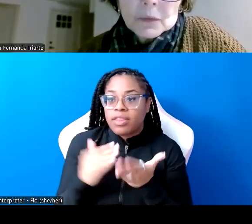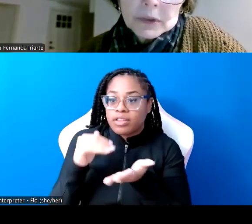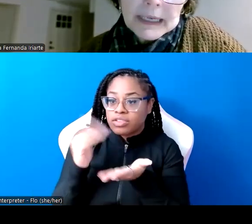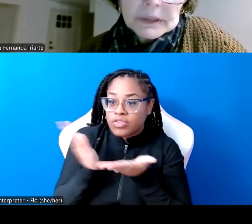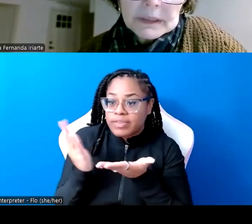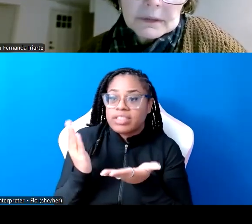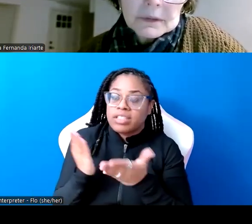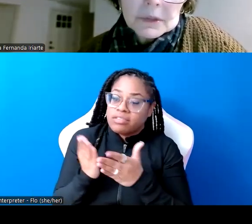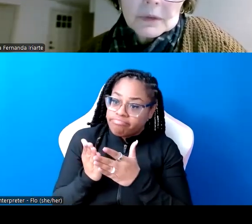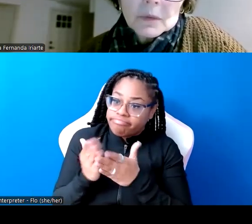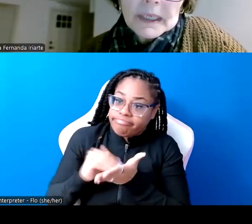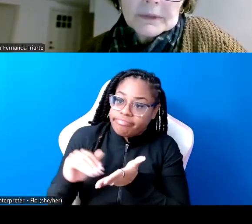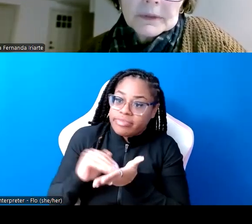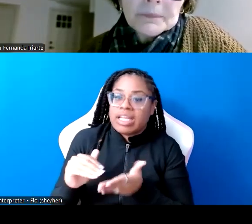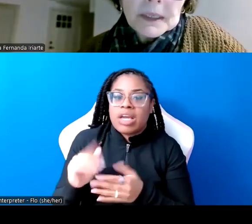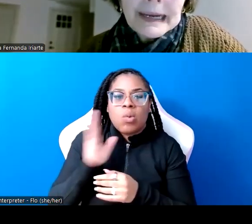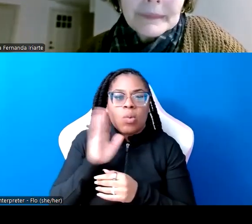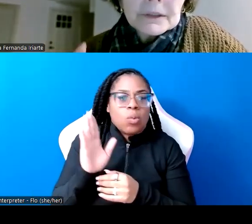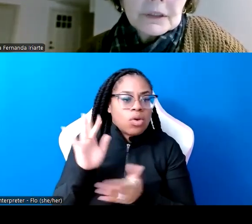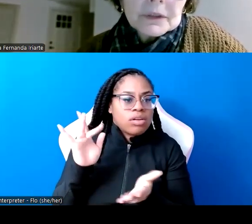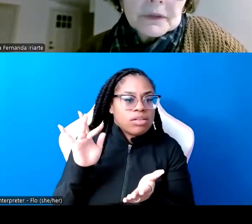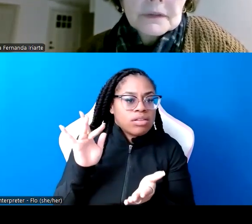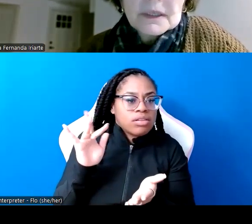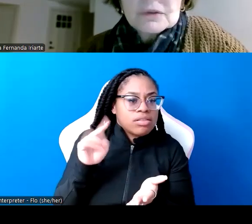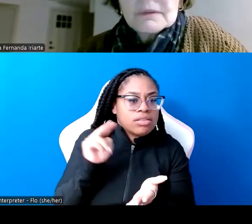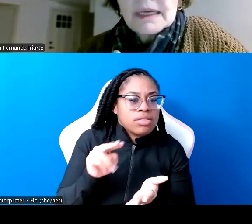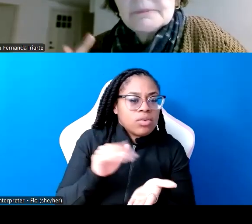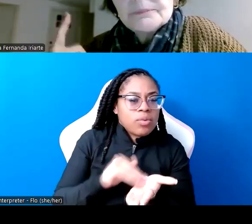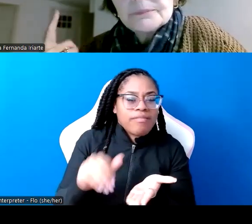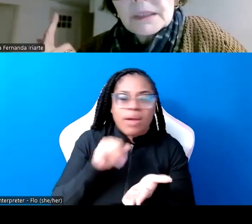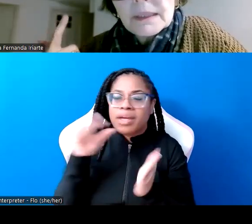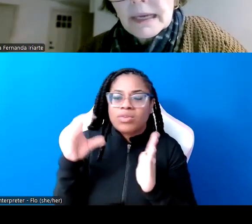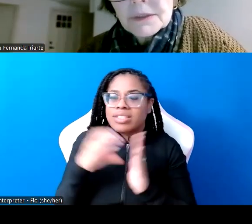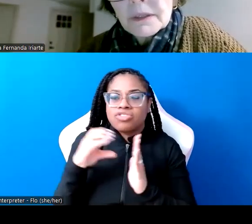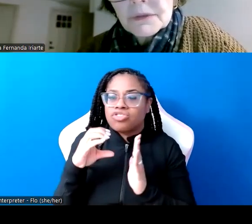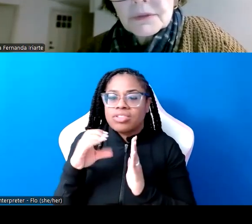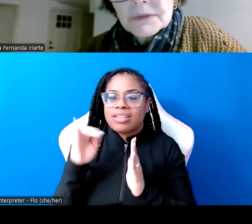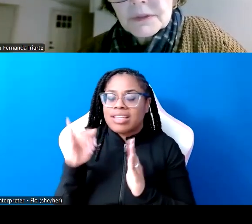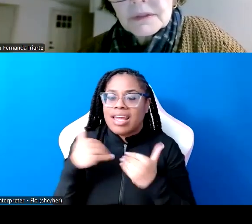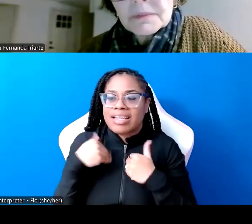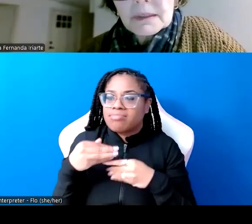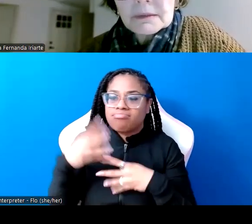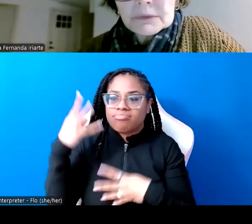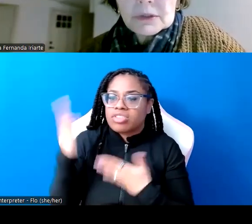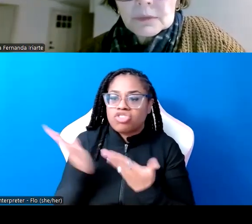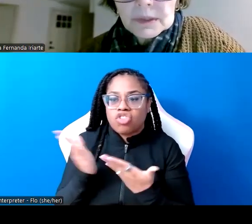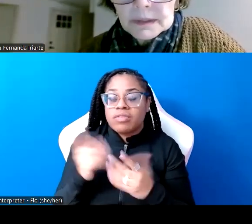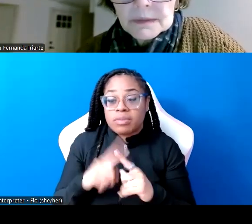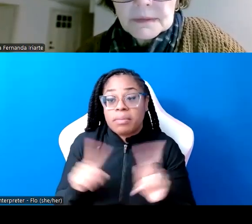We're actually going to go to the waiver. I'm not going to go to the section that has all the services, but I'll tell you where it is.